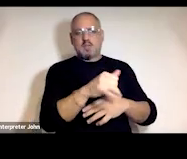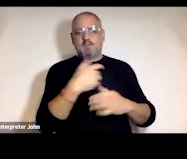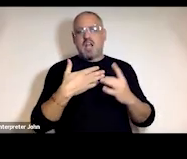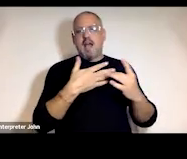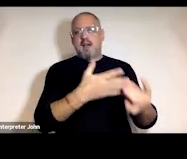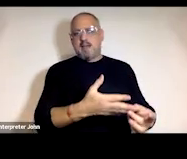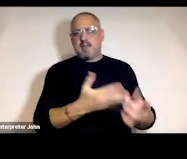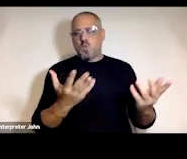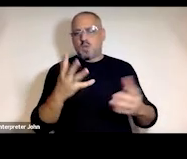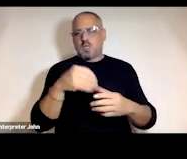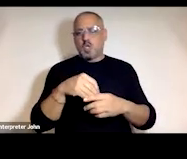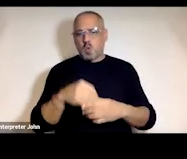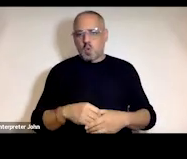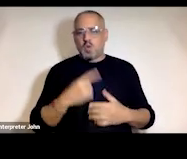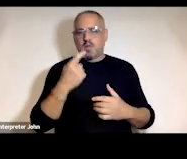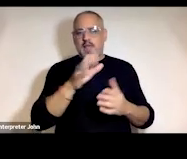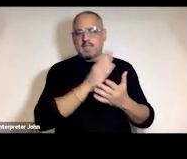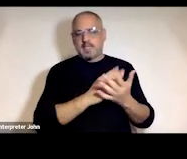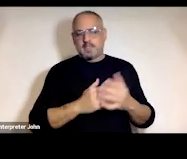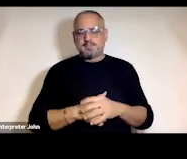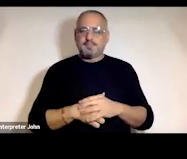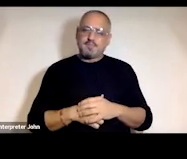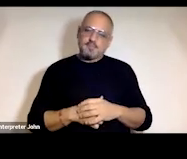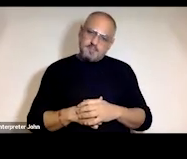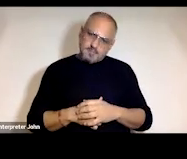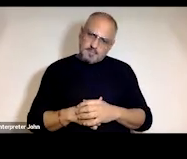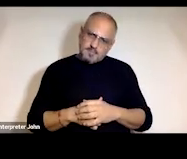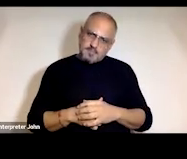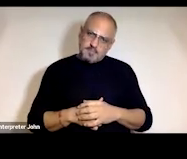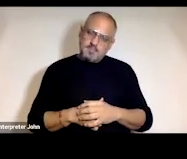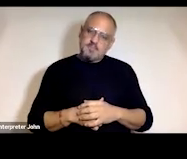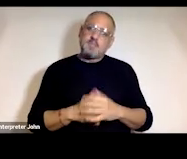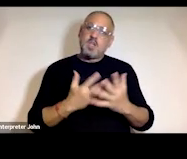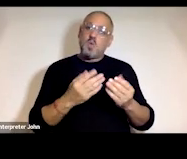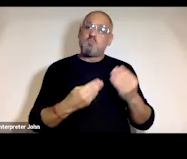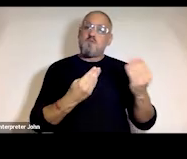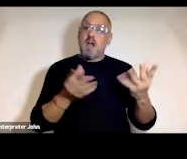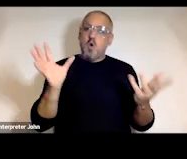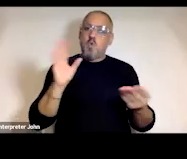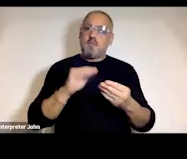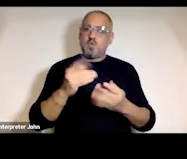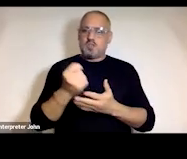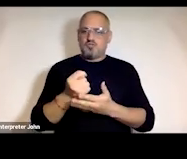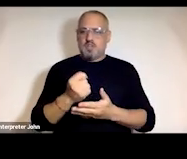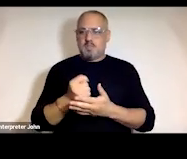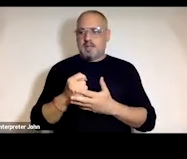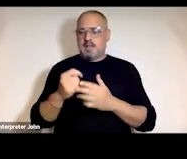for what to include in this section. But you wanna provide an overview of the treatment that the applicant received